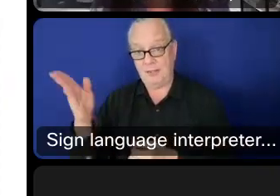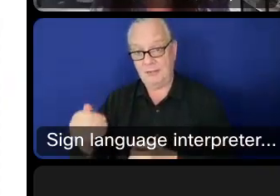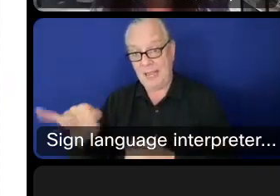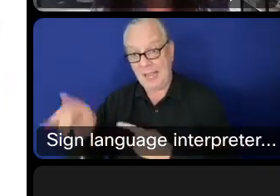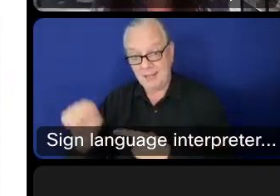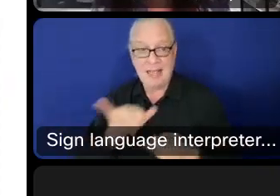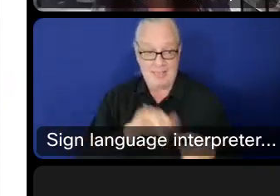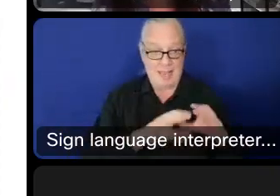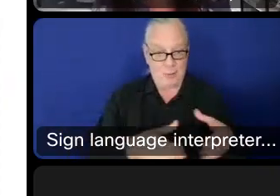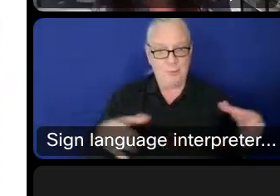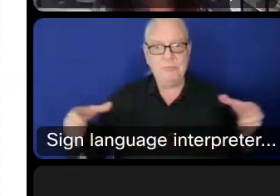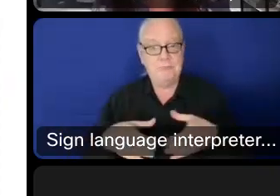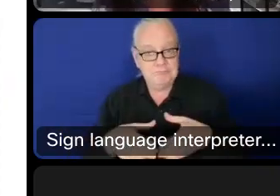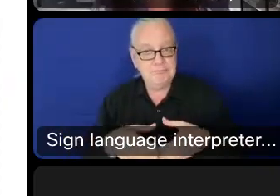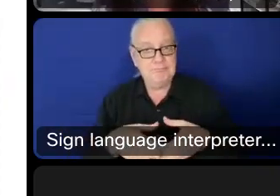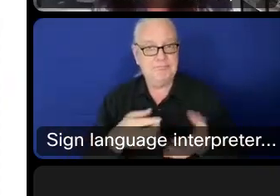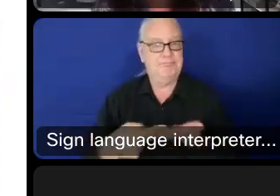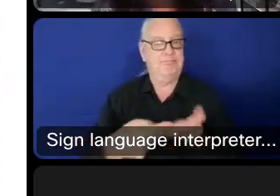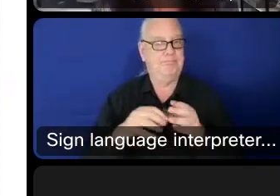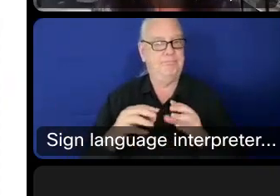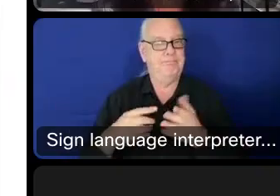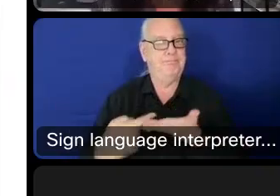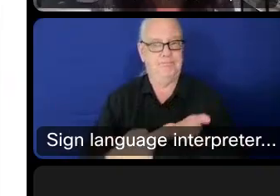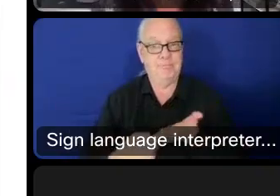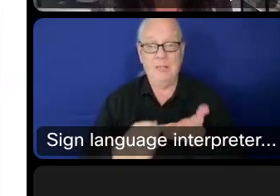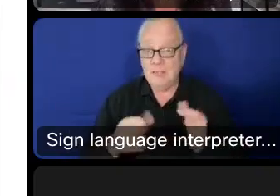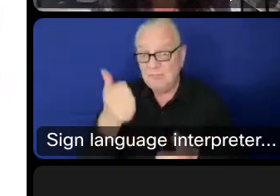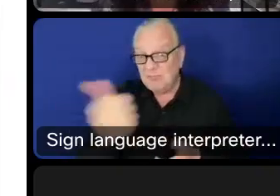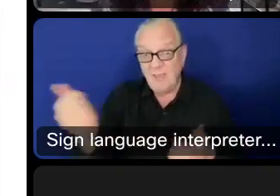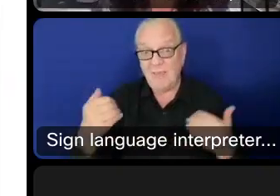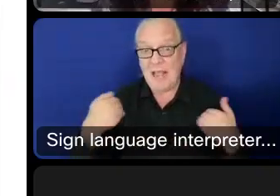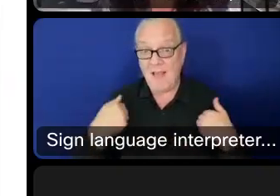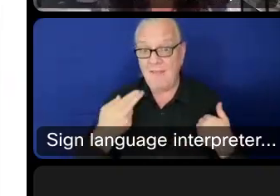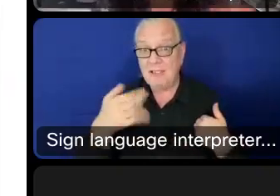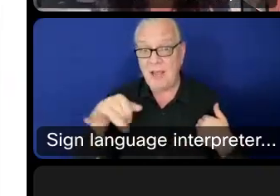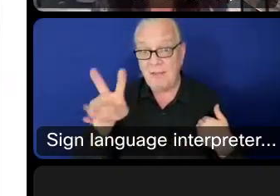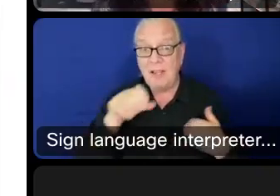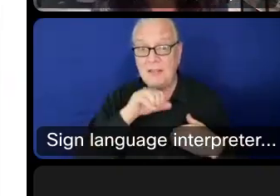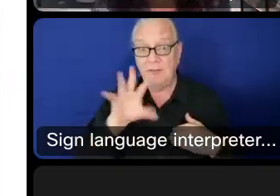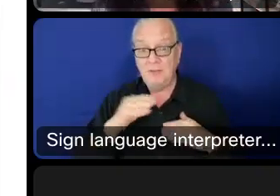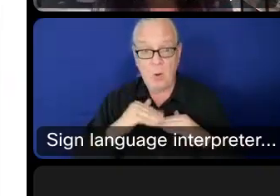living with HIV who are 50 and older, if you are a person living with HIV that's 50 and older, I encourage you to check